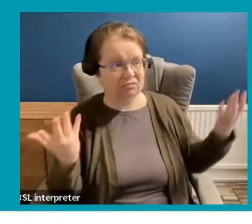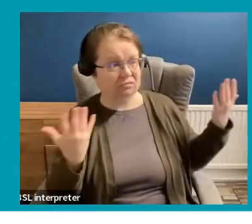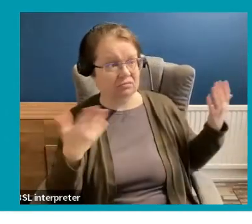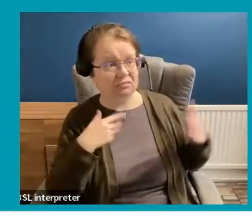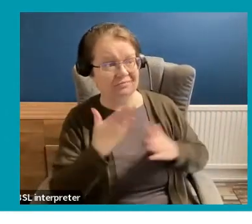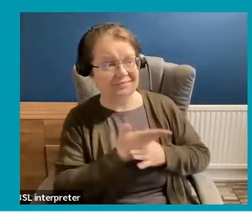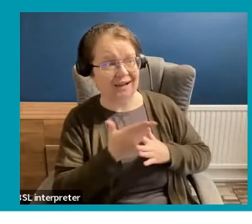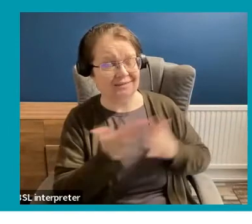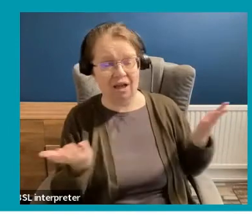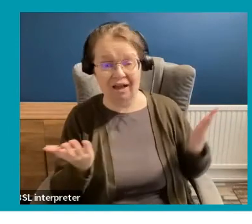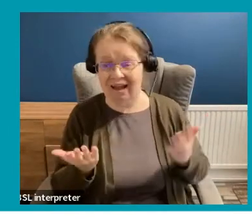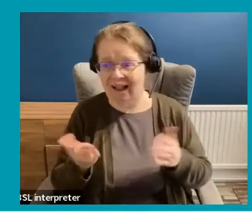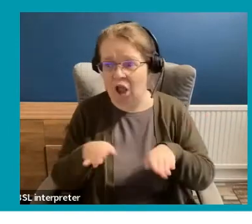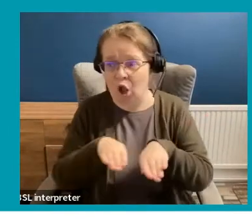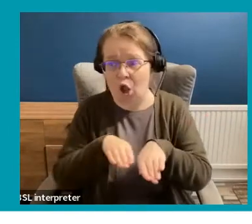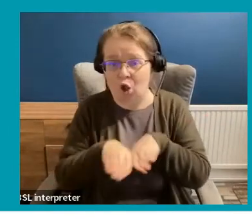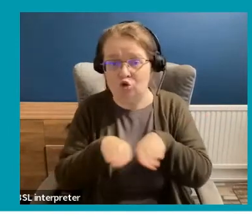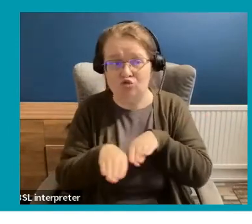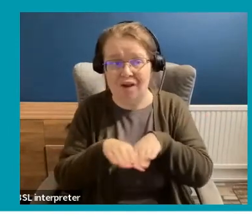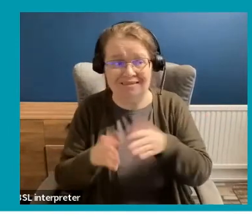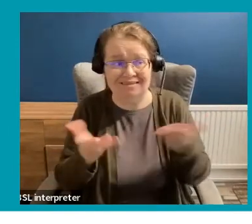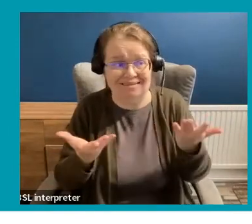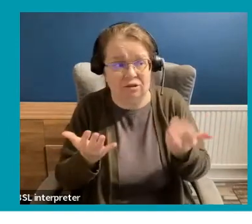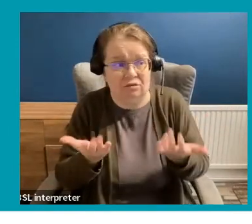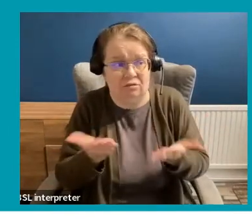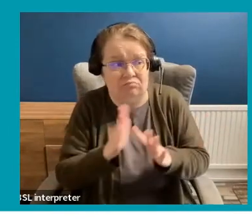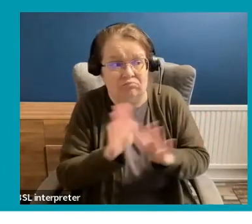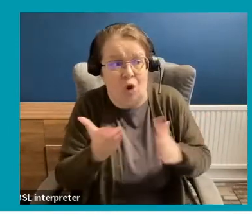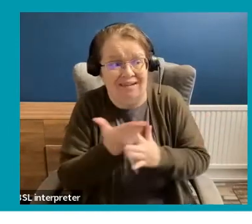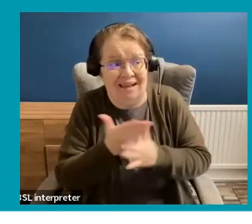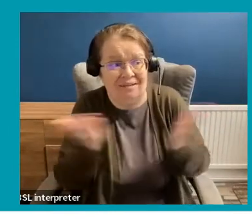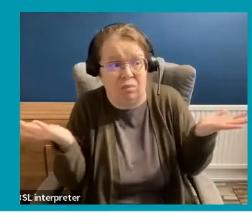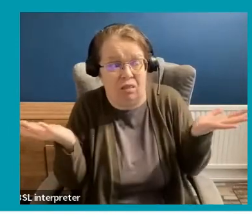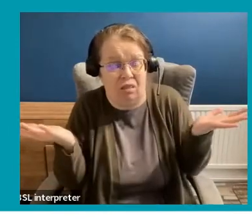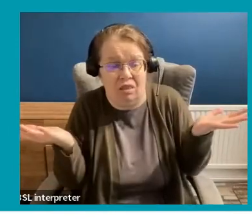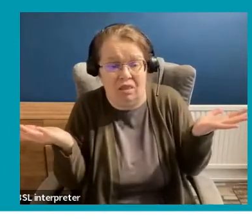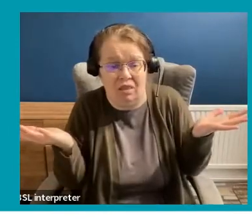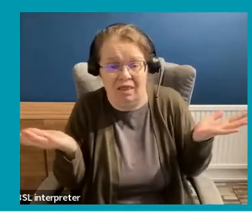The training just wasn't accessible in the first place and it should have been.